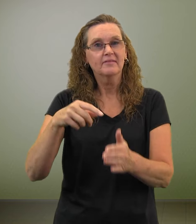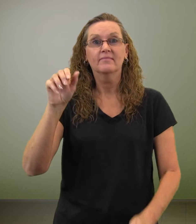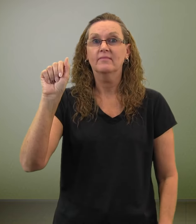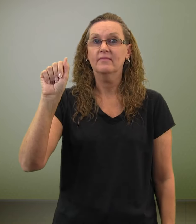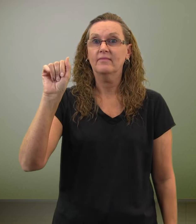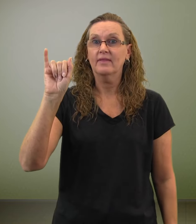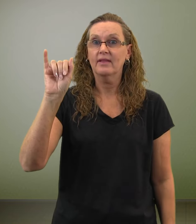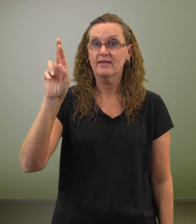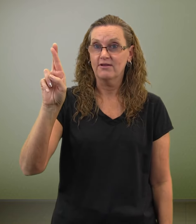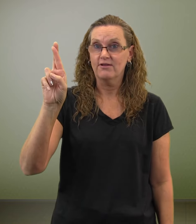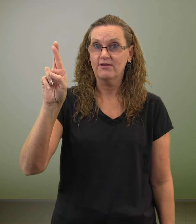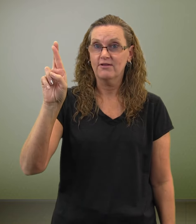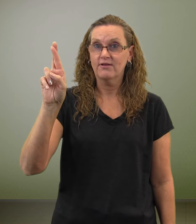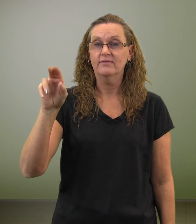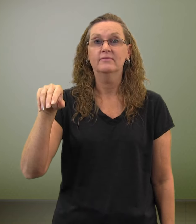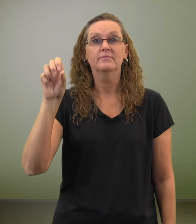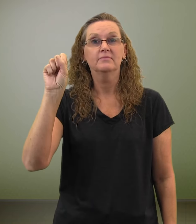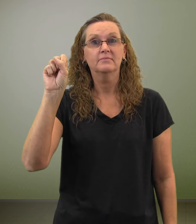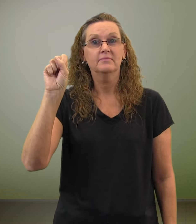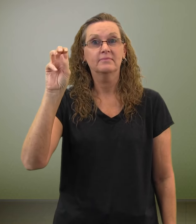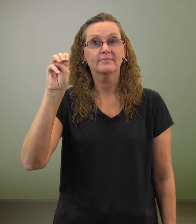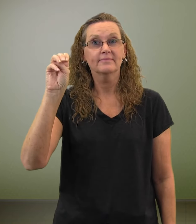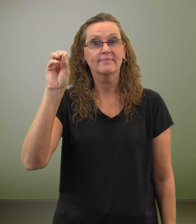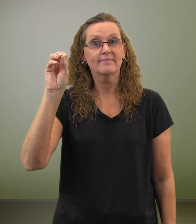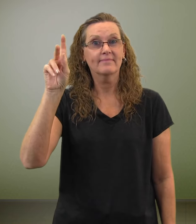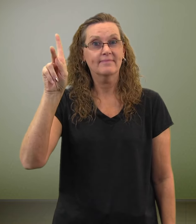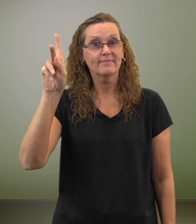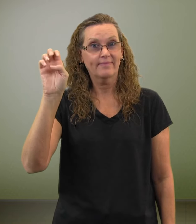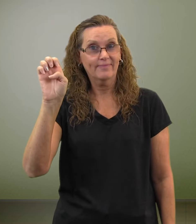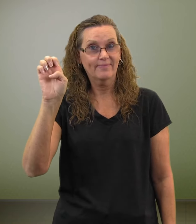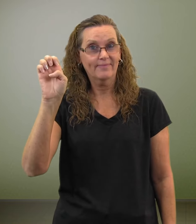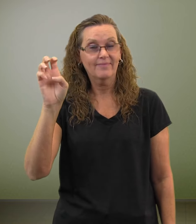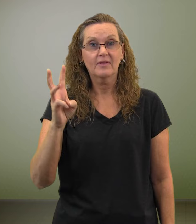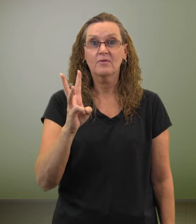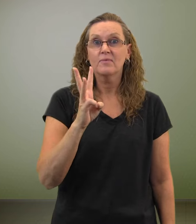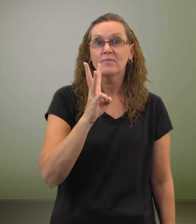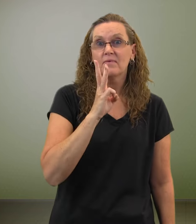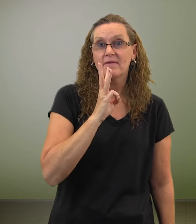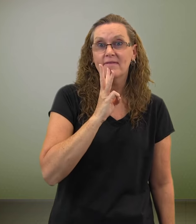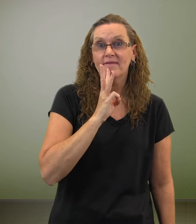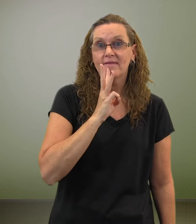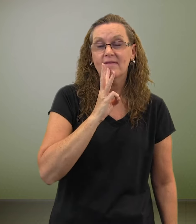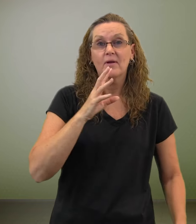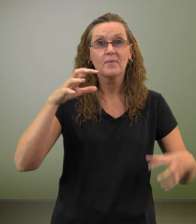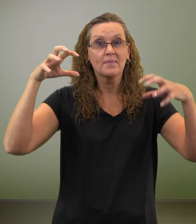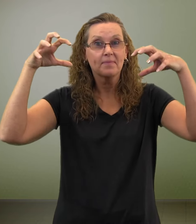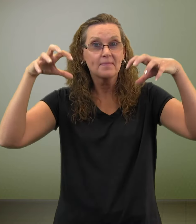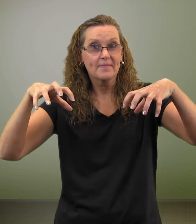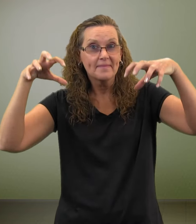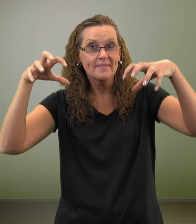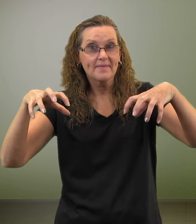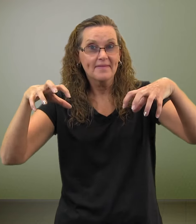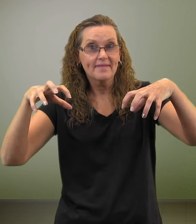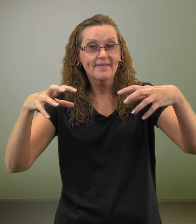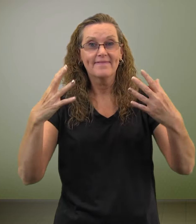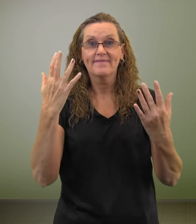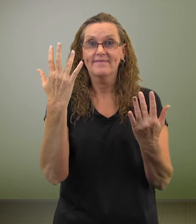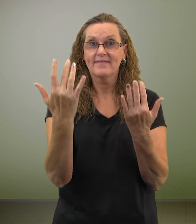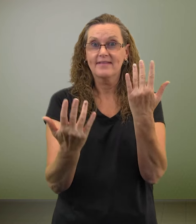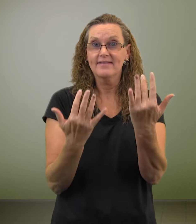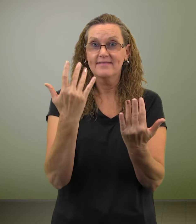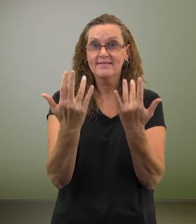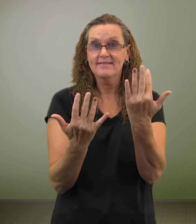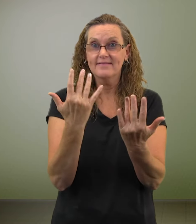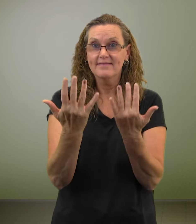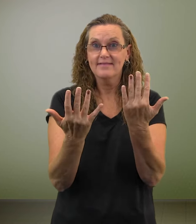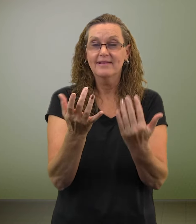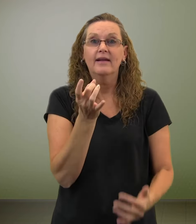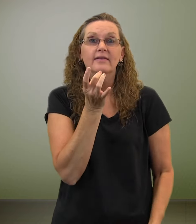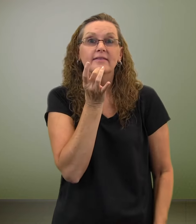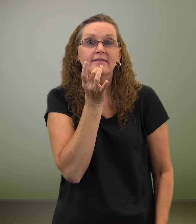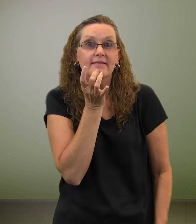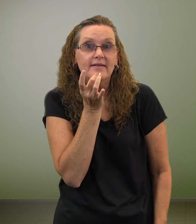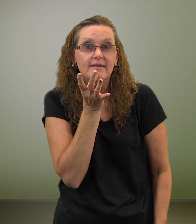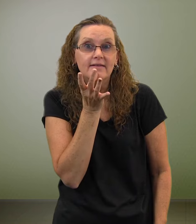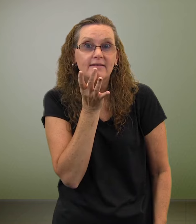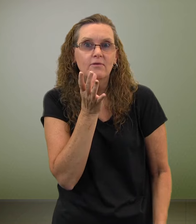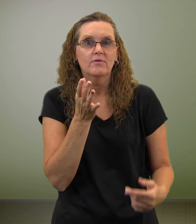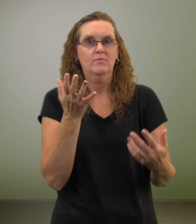For example air, smoke, water, rain, fire, light.